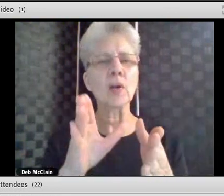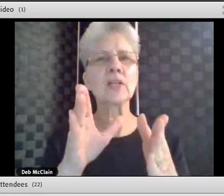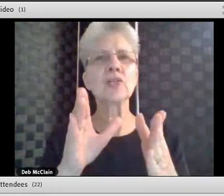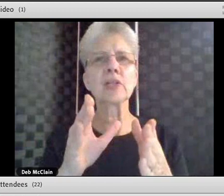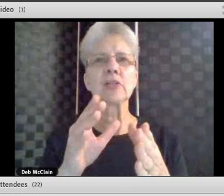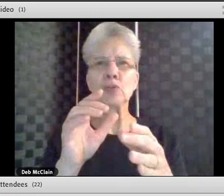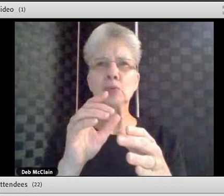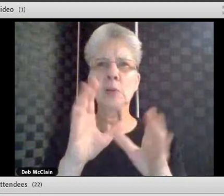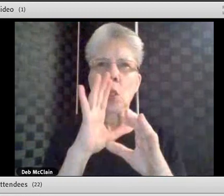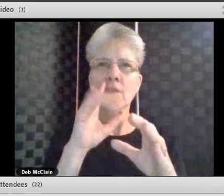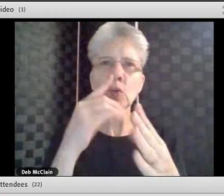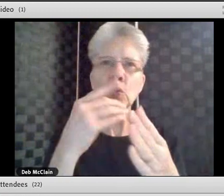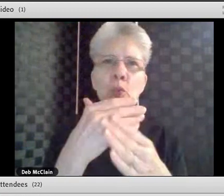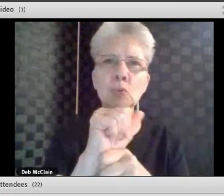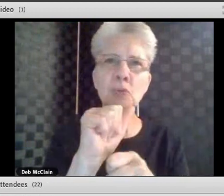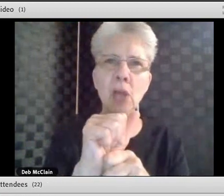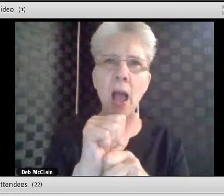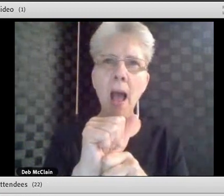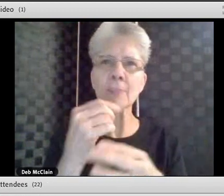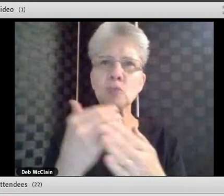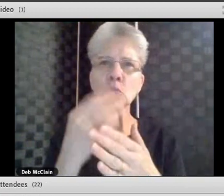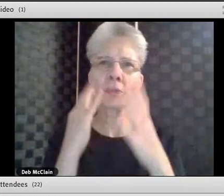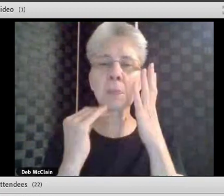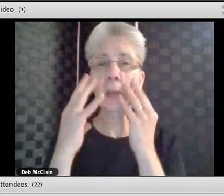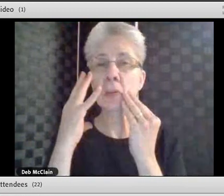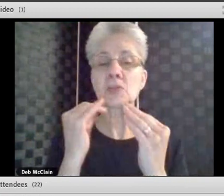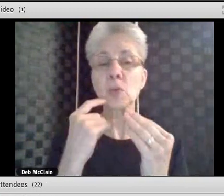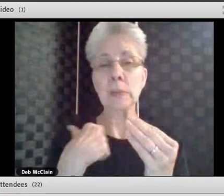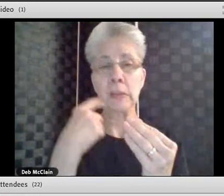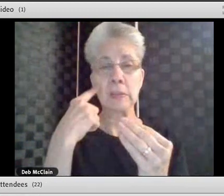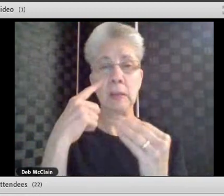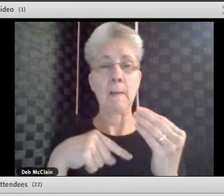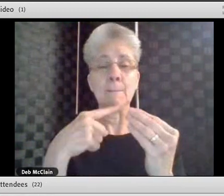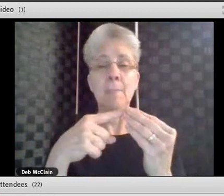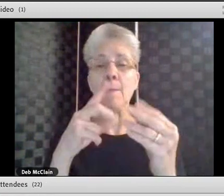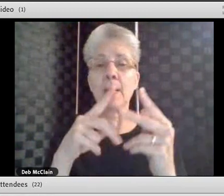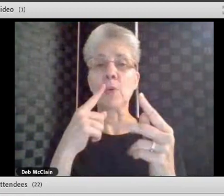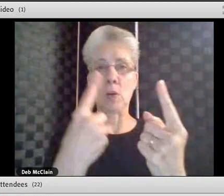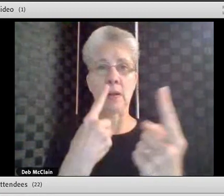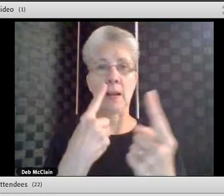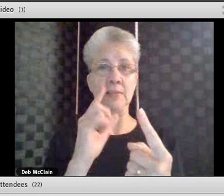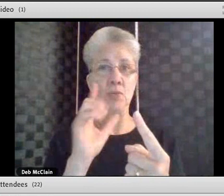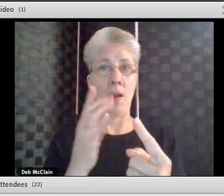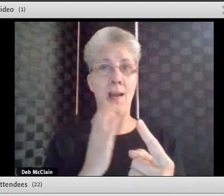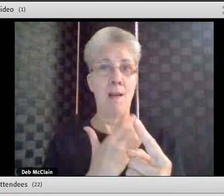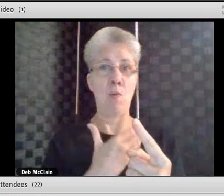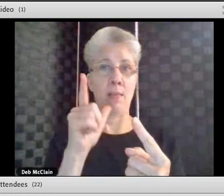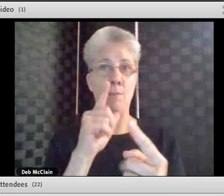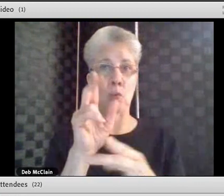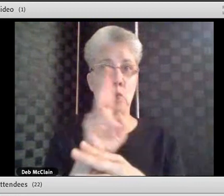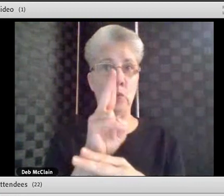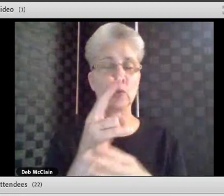and so this is where, you know, we need to think about the people that are coming to our libraries and the things that are in our communities